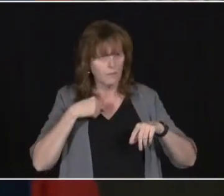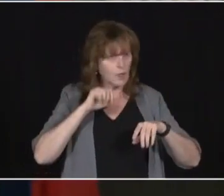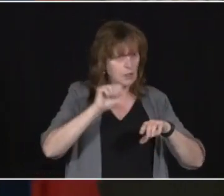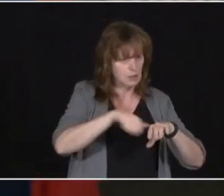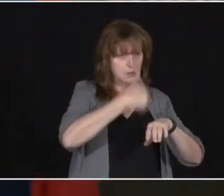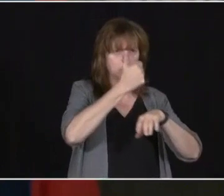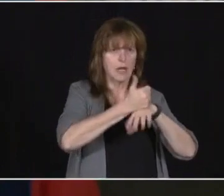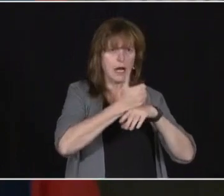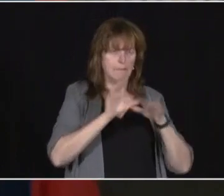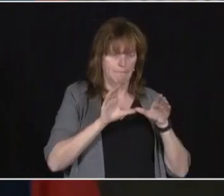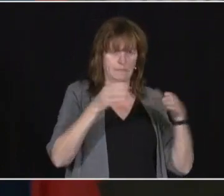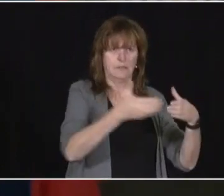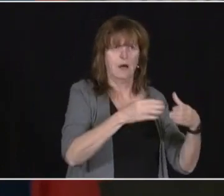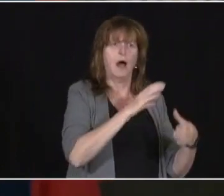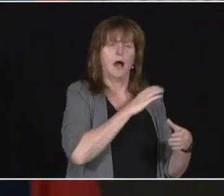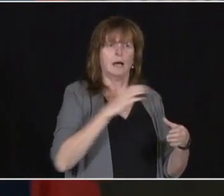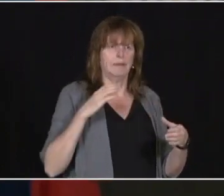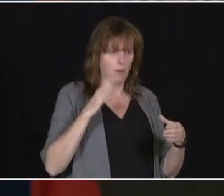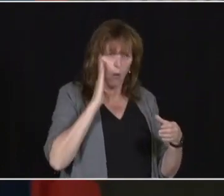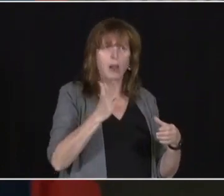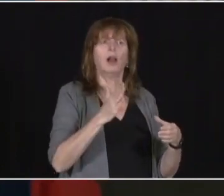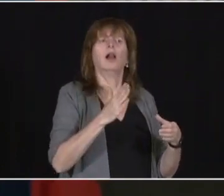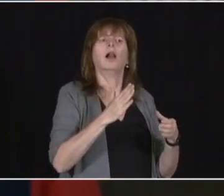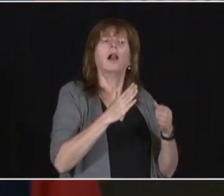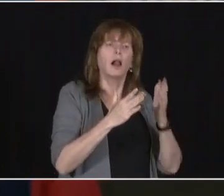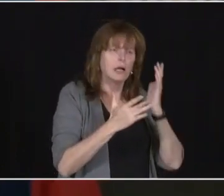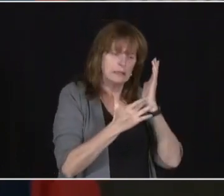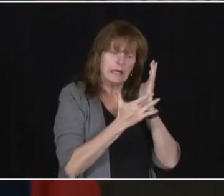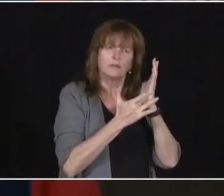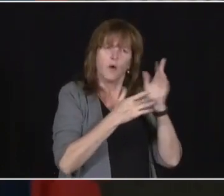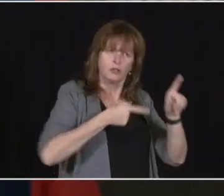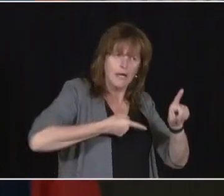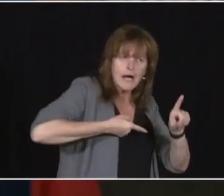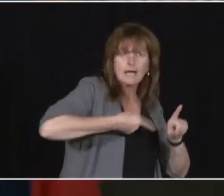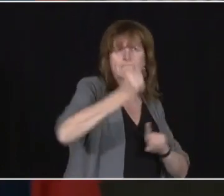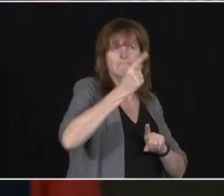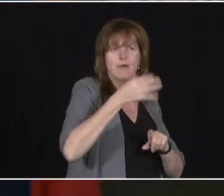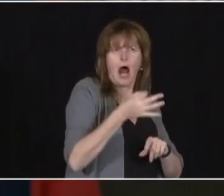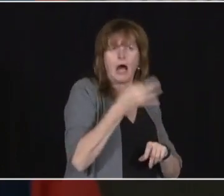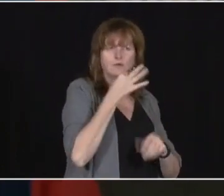A table with all of our technology experts until we can make sure this works forward. This is absolutely critical